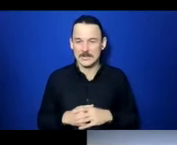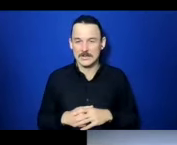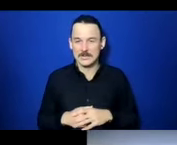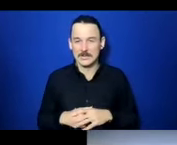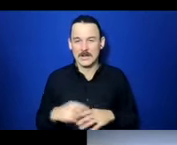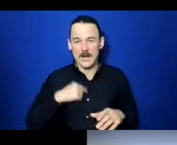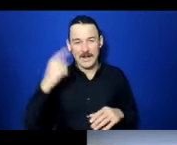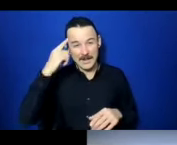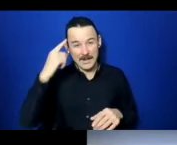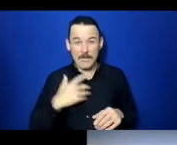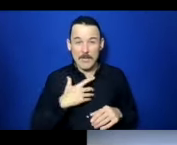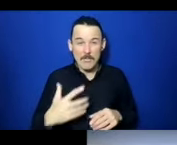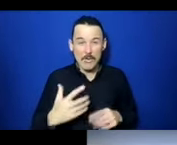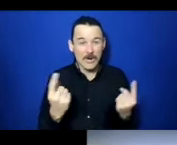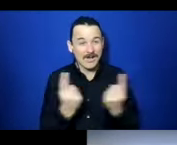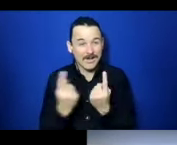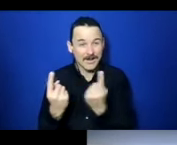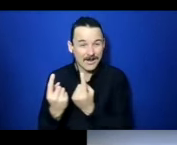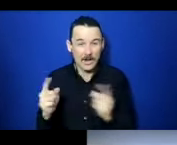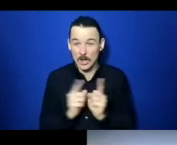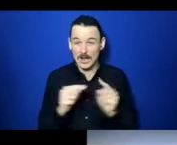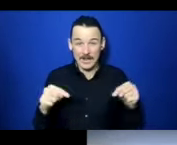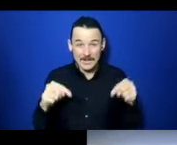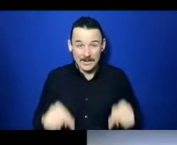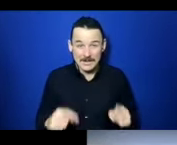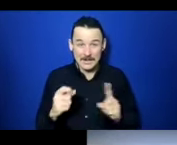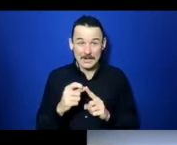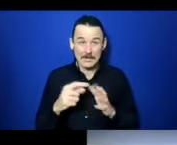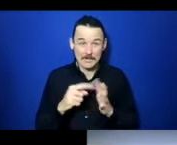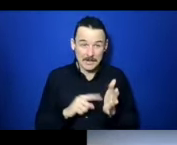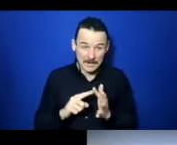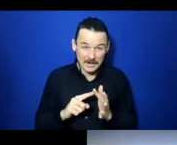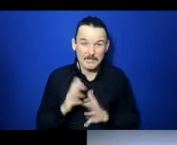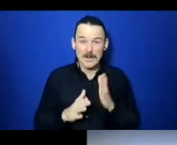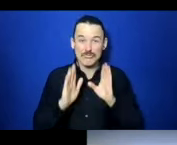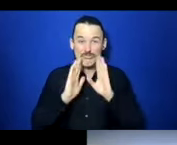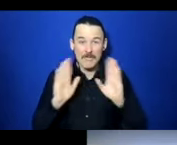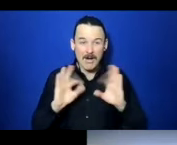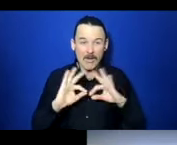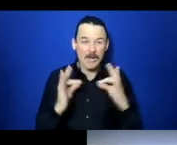like this Pete that Remarkable can put on so we get these communities, what Victor was saying,